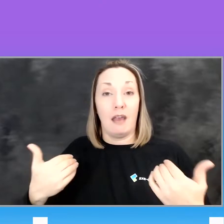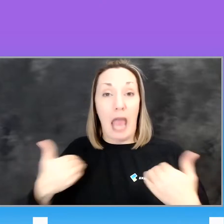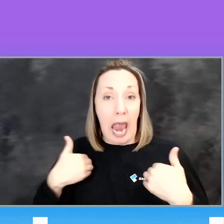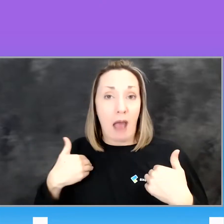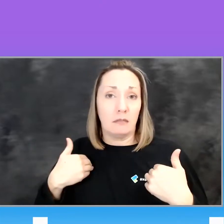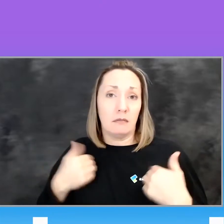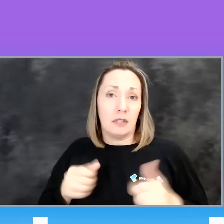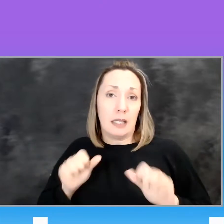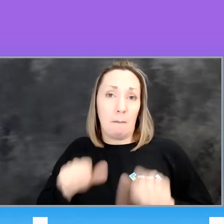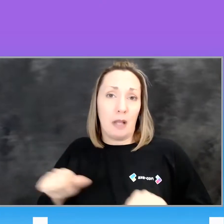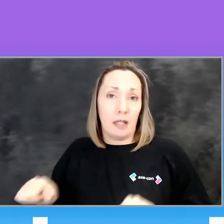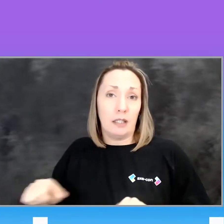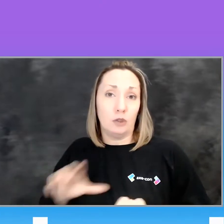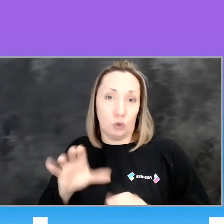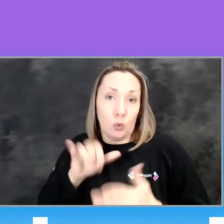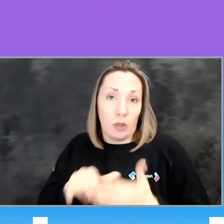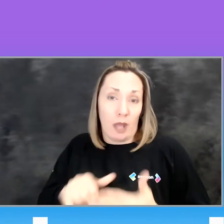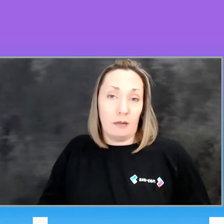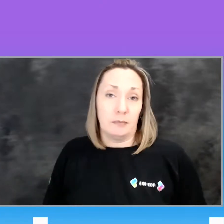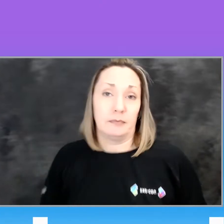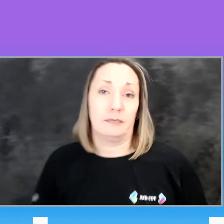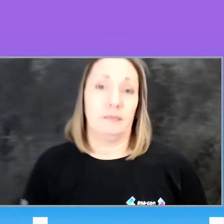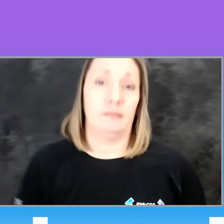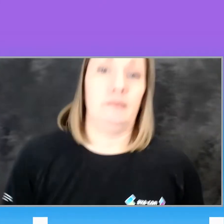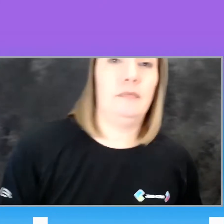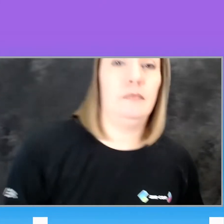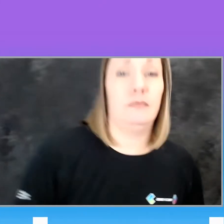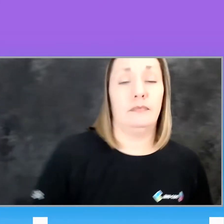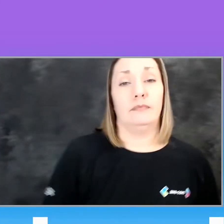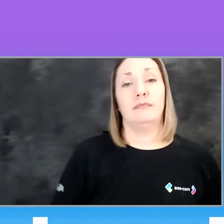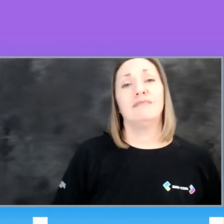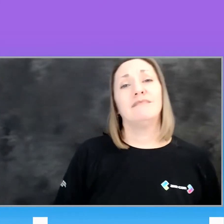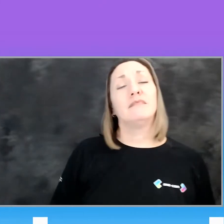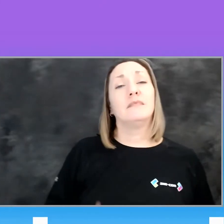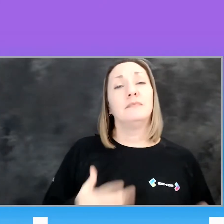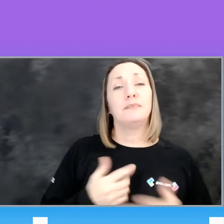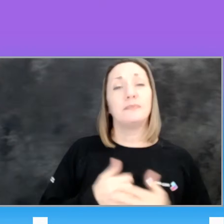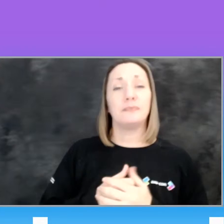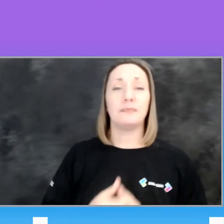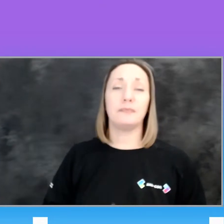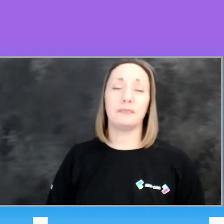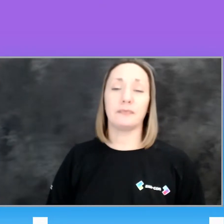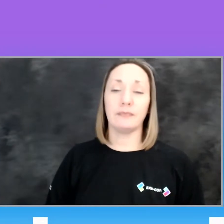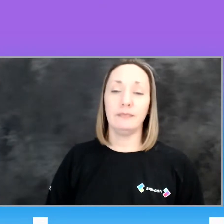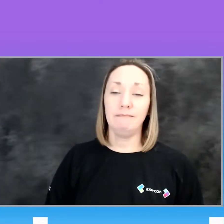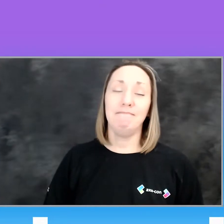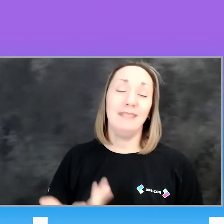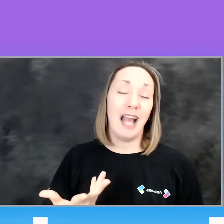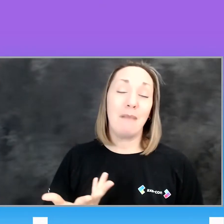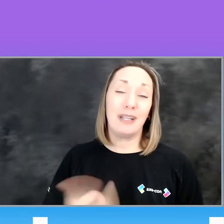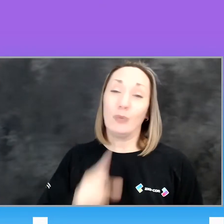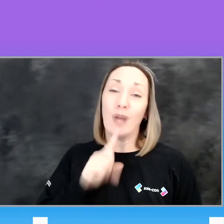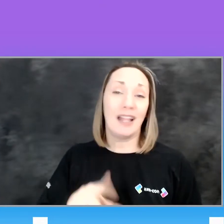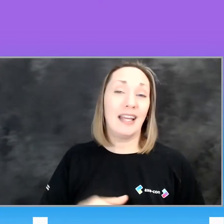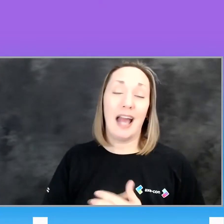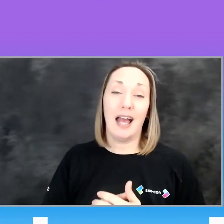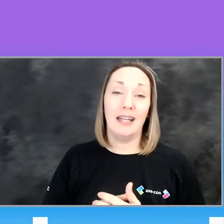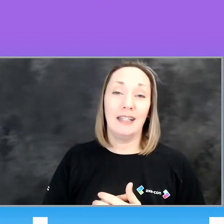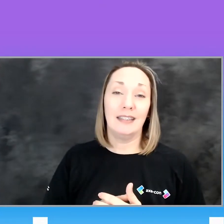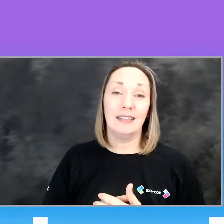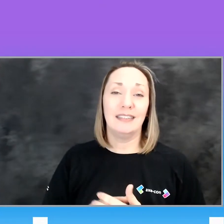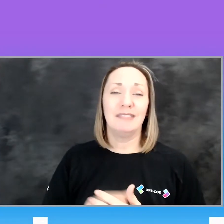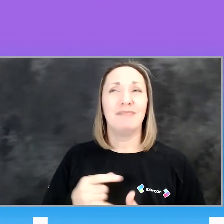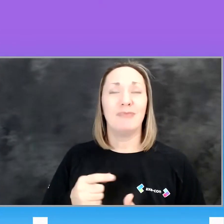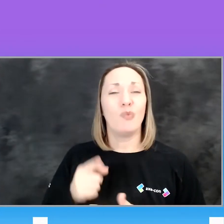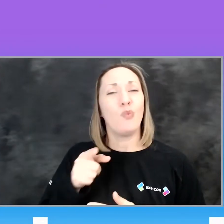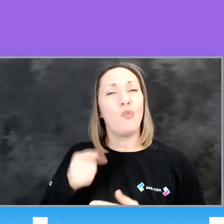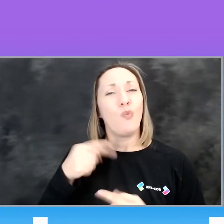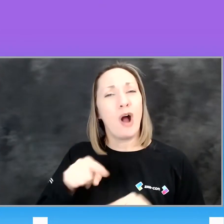like this, but that. I mean, I